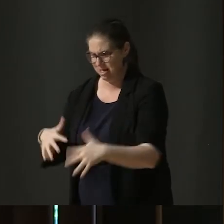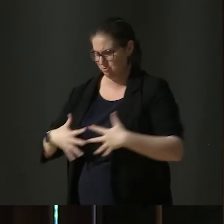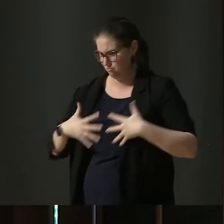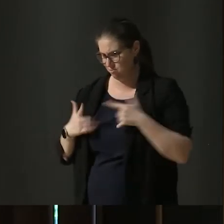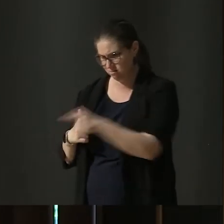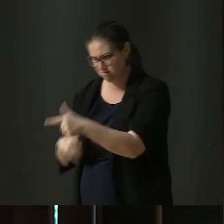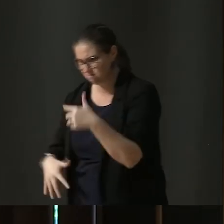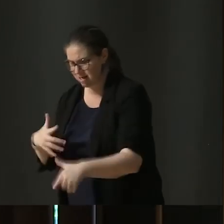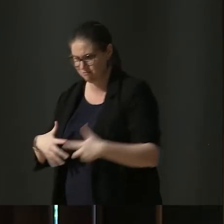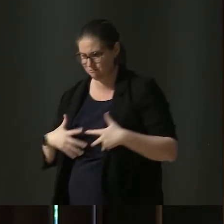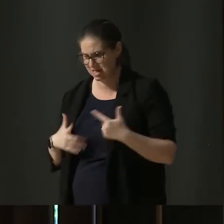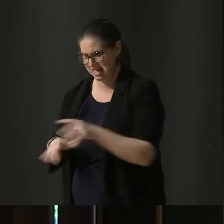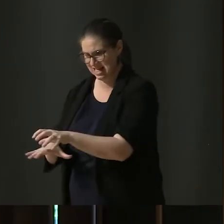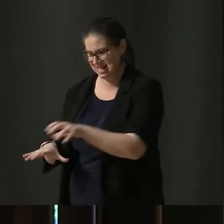And again, I knew that I couldn't.